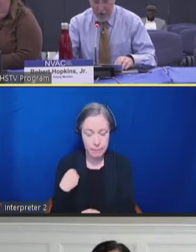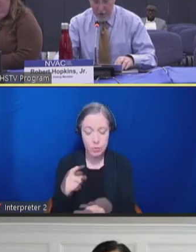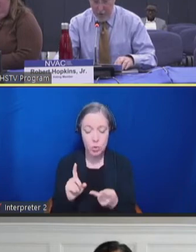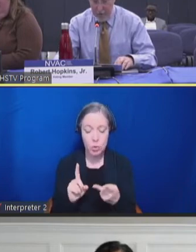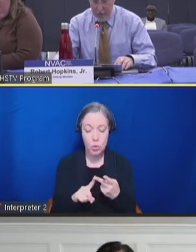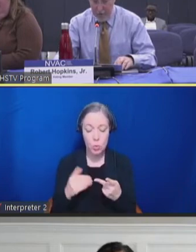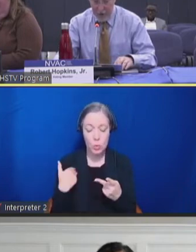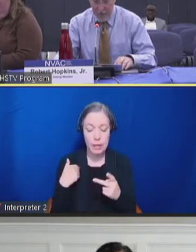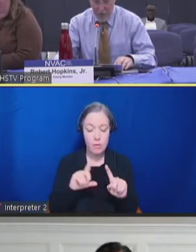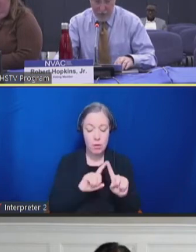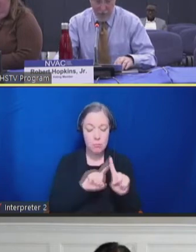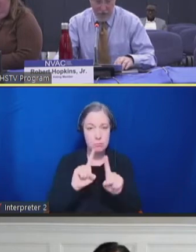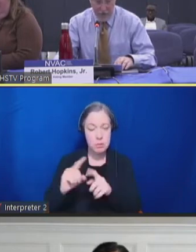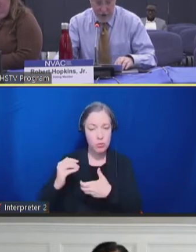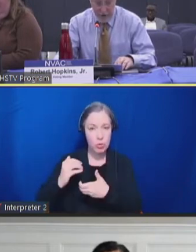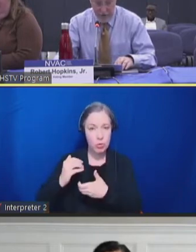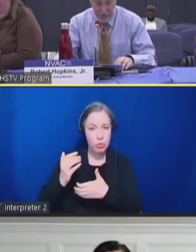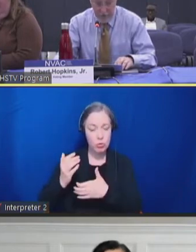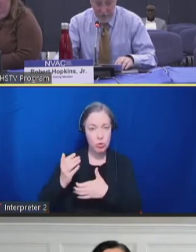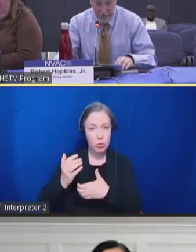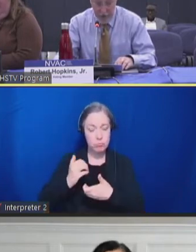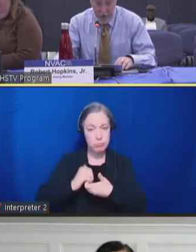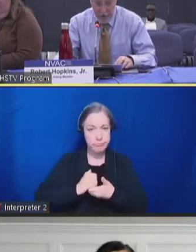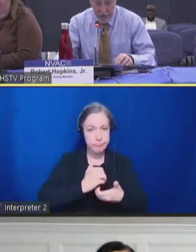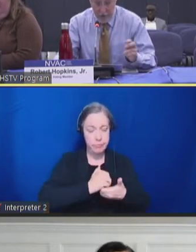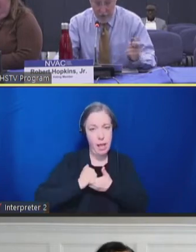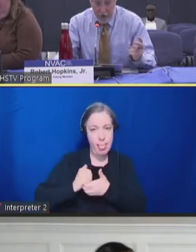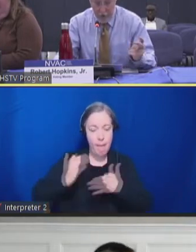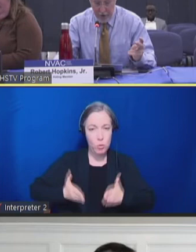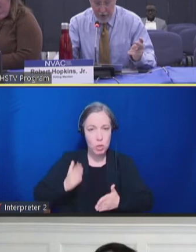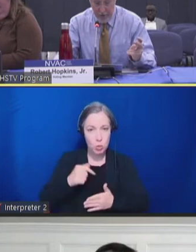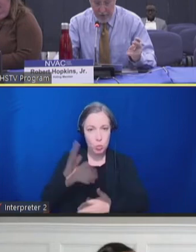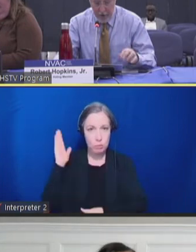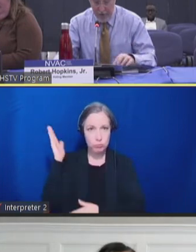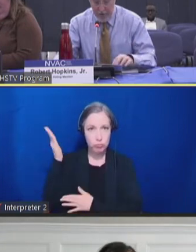that will be making verbal presentations. We're going to start with our federal agency